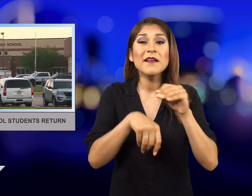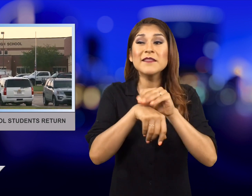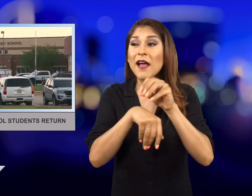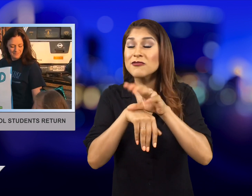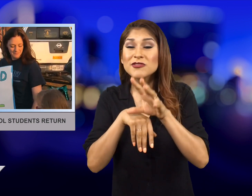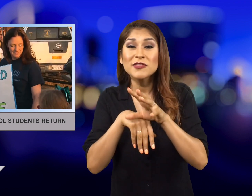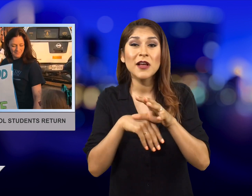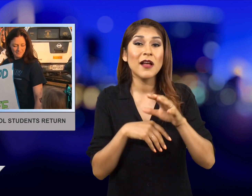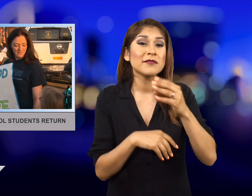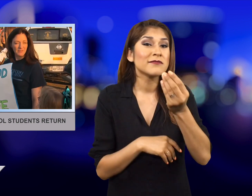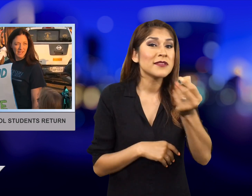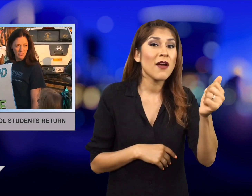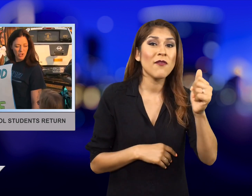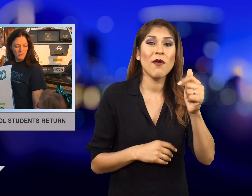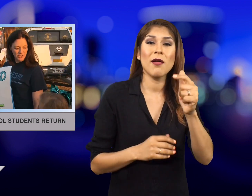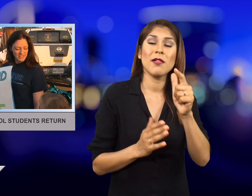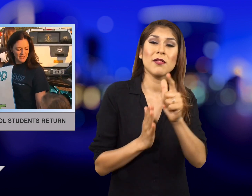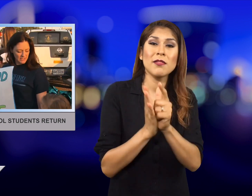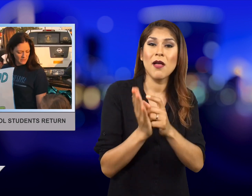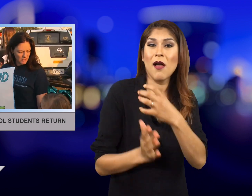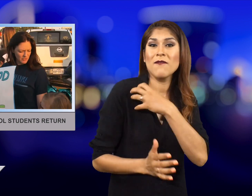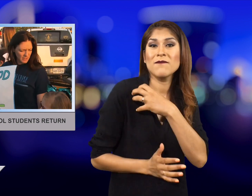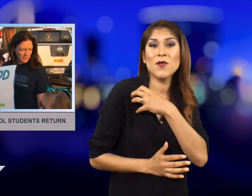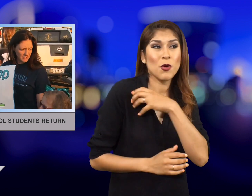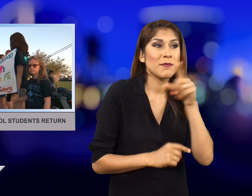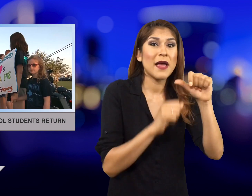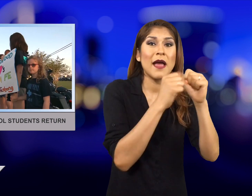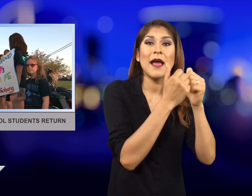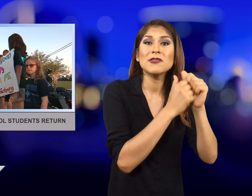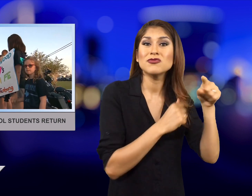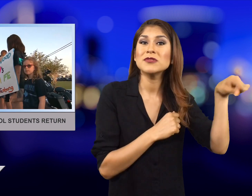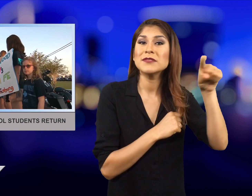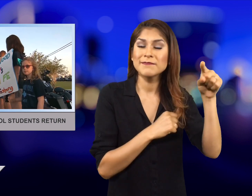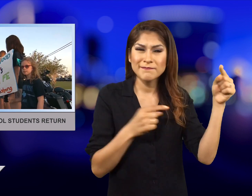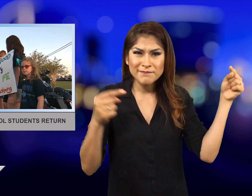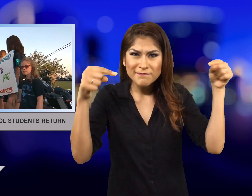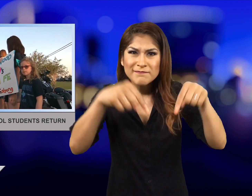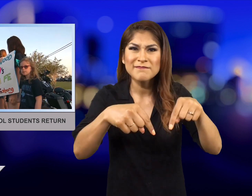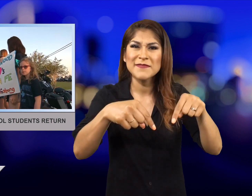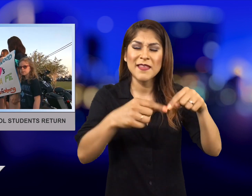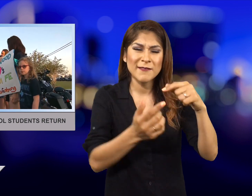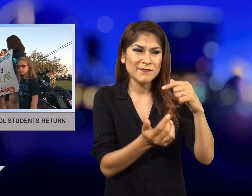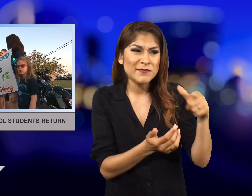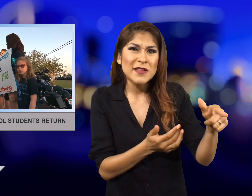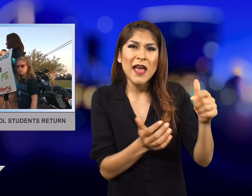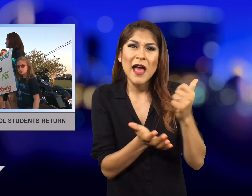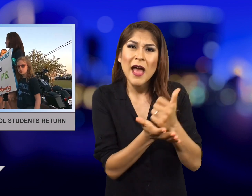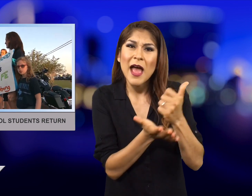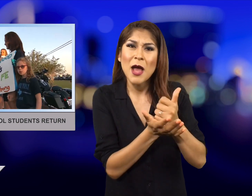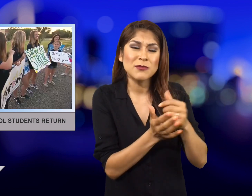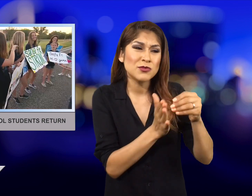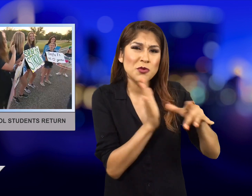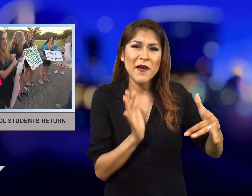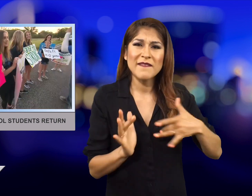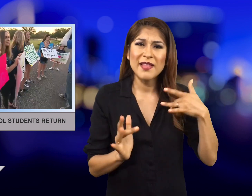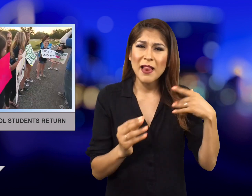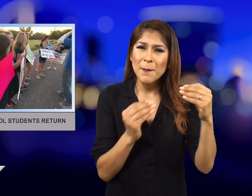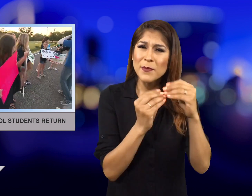Couselors and several law enforcement agencies were there as well to help the students feel